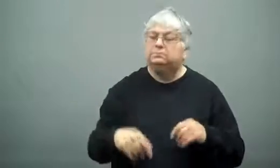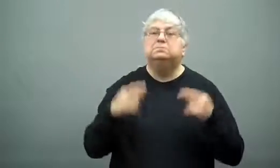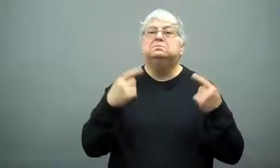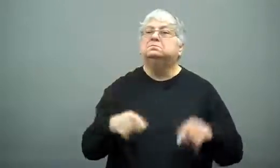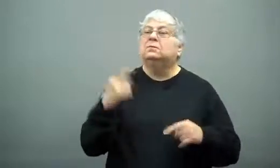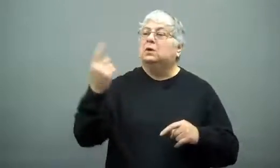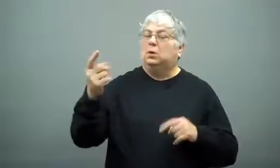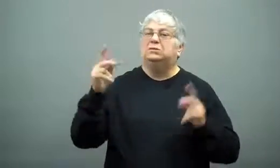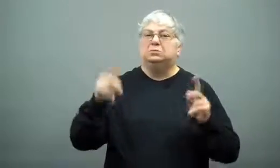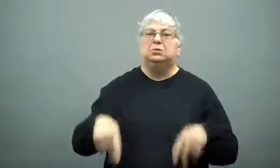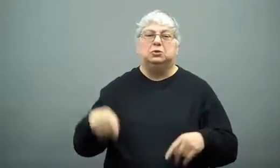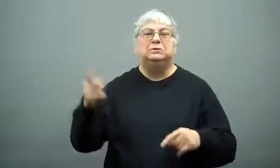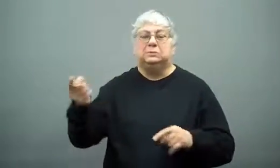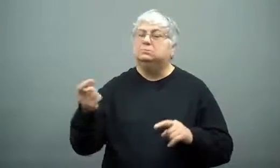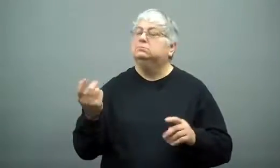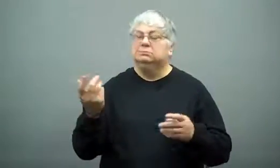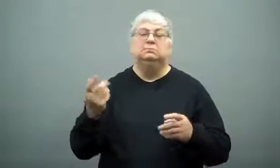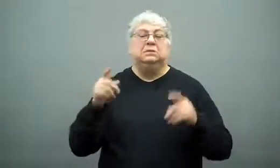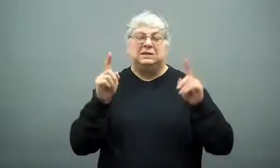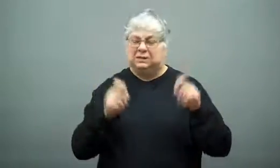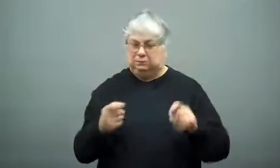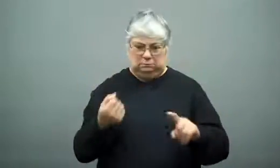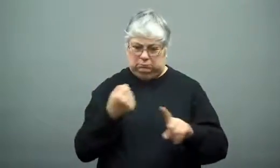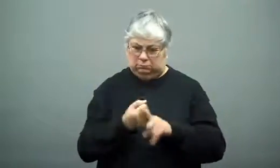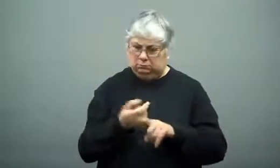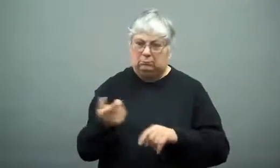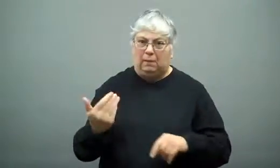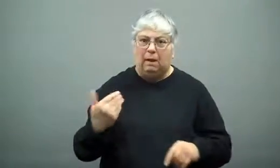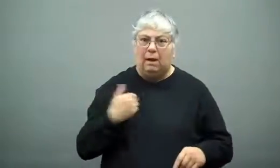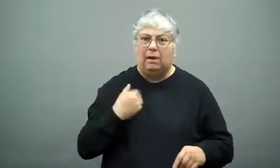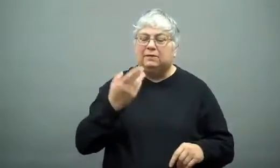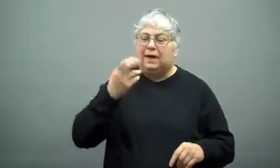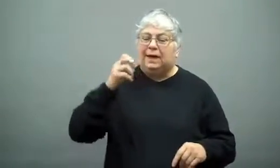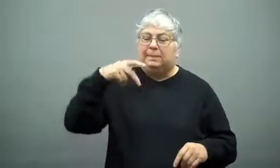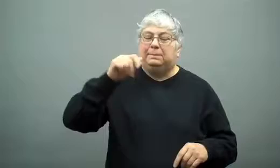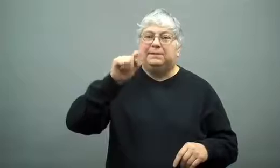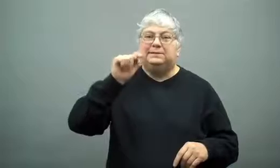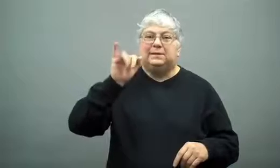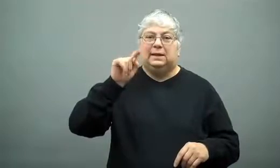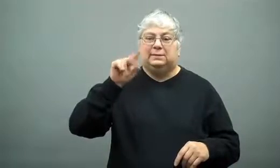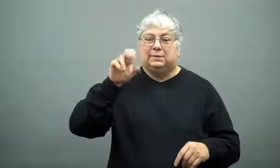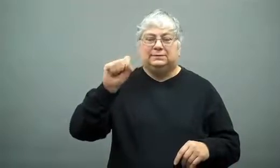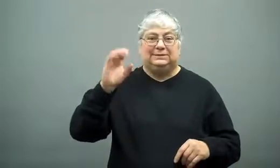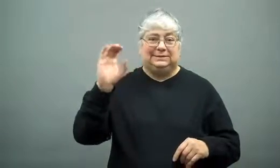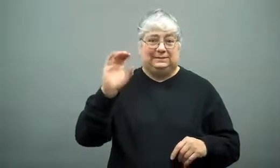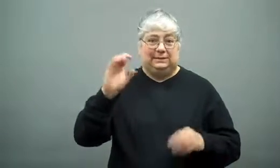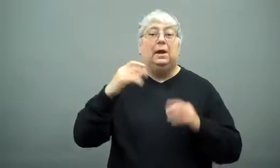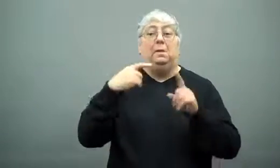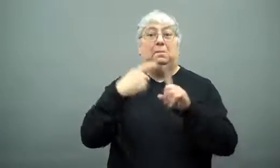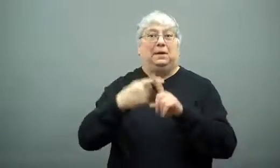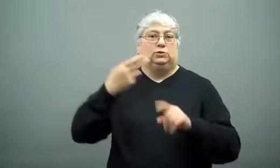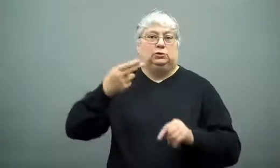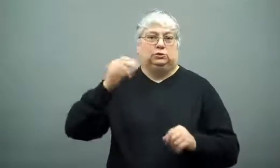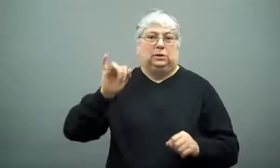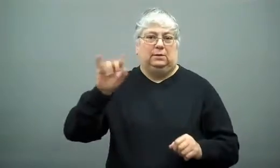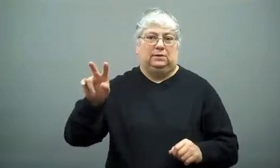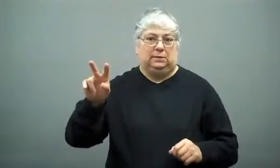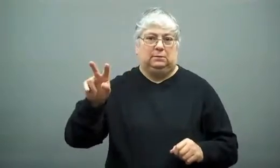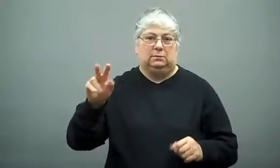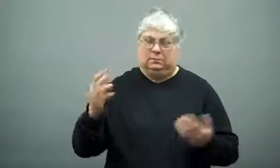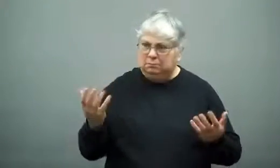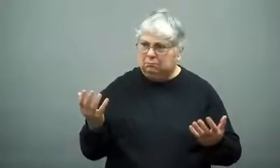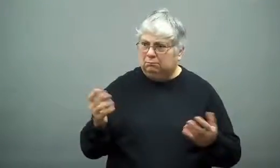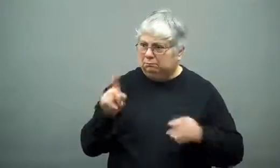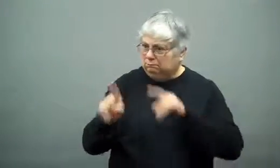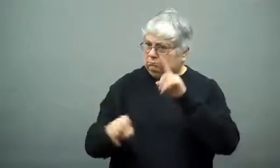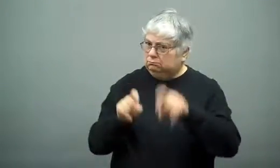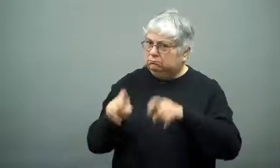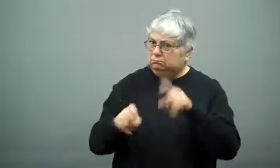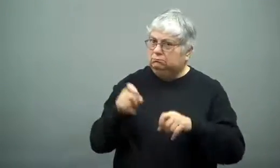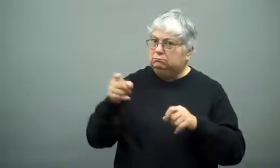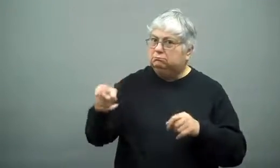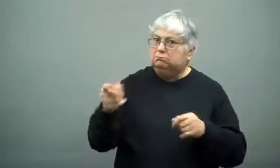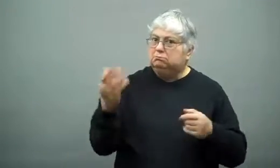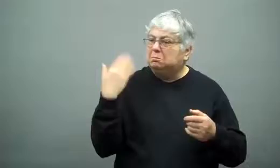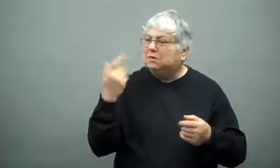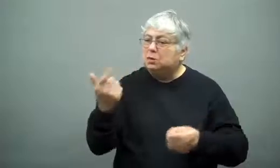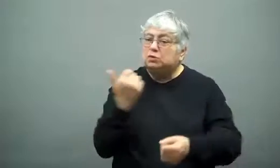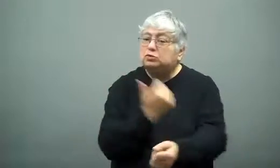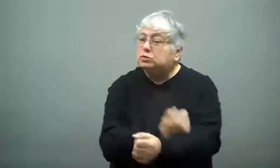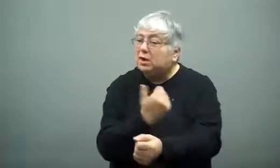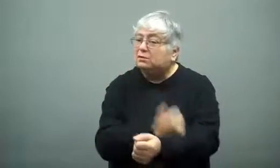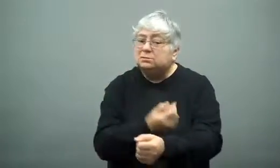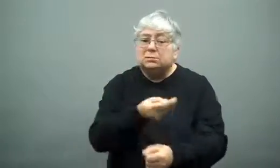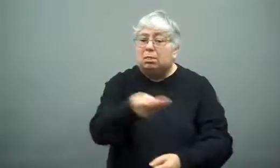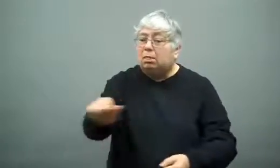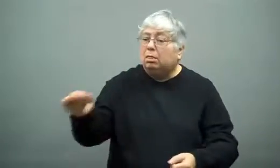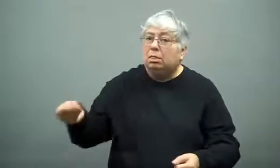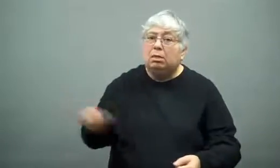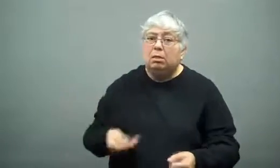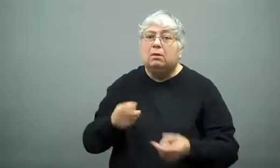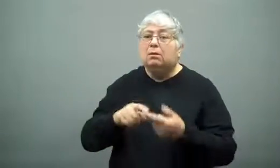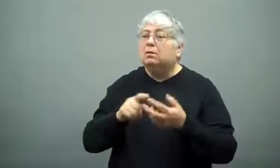A person tested positive for hepatitis C and HIV.